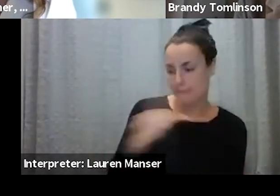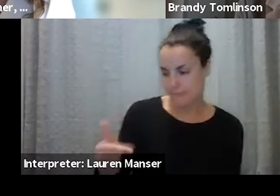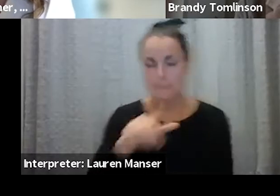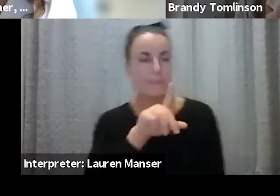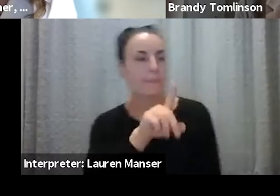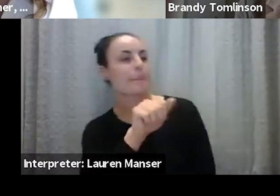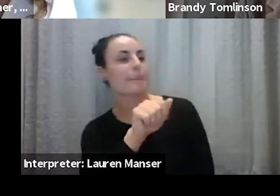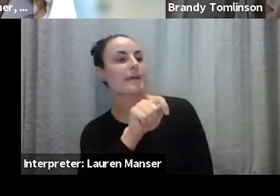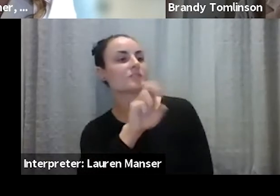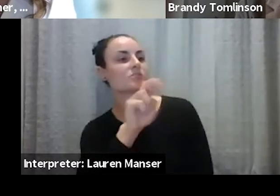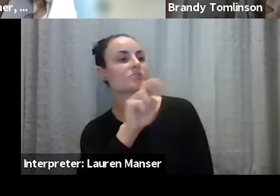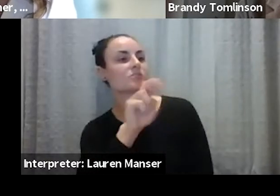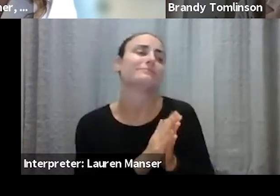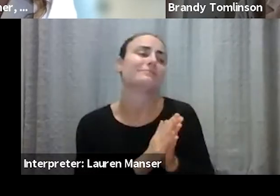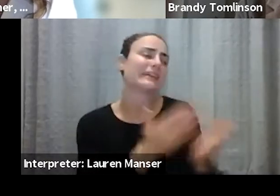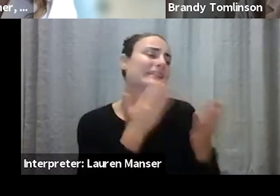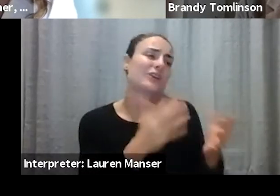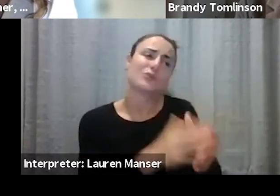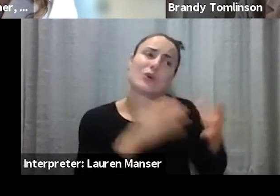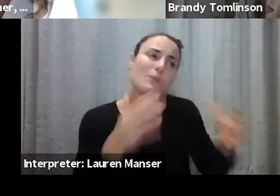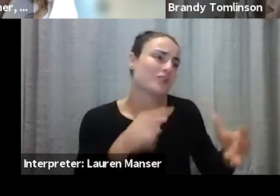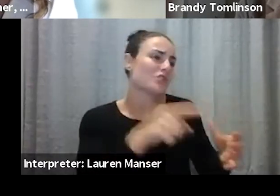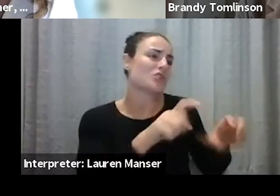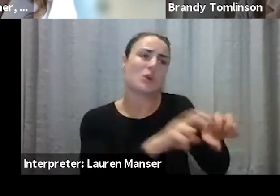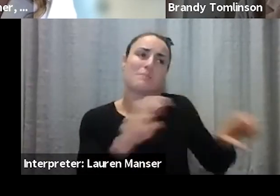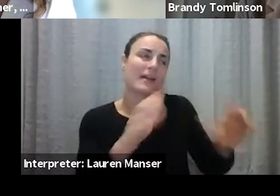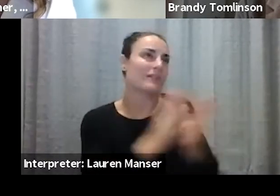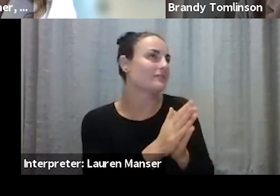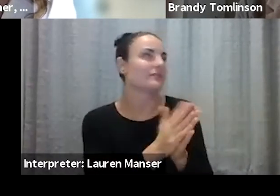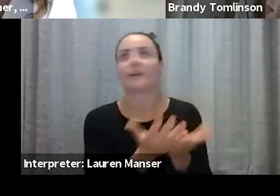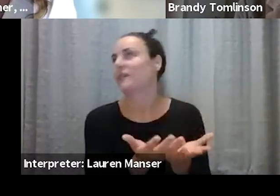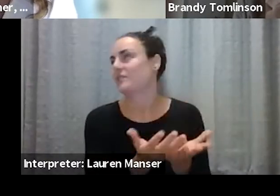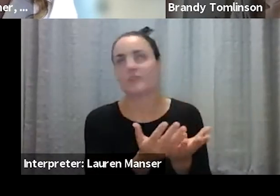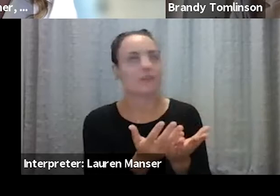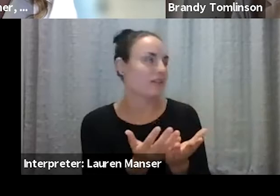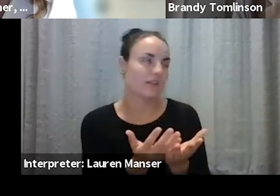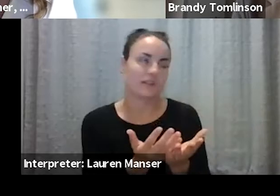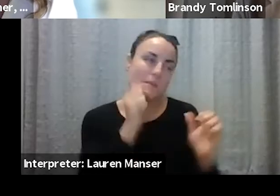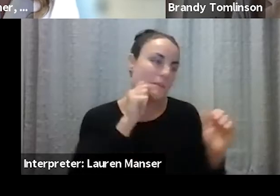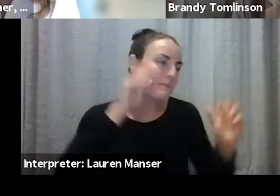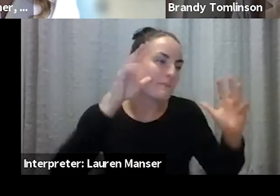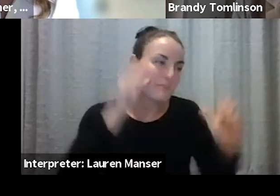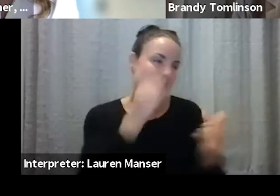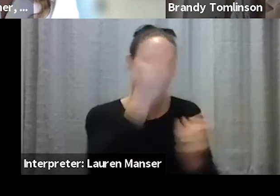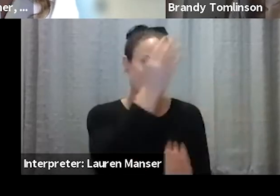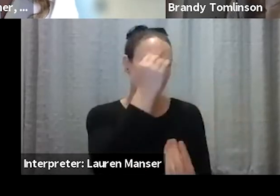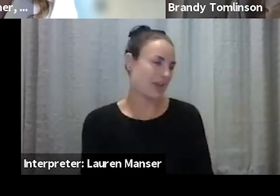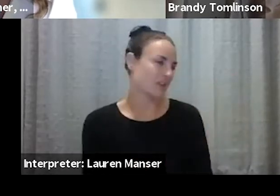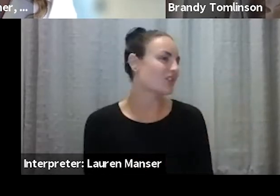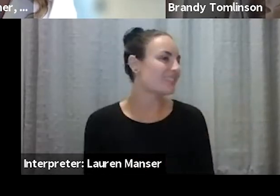it really was just filled with good information. And the video from that will be available